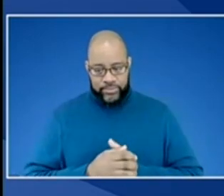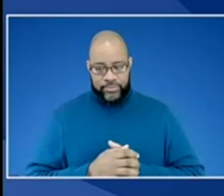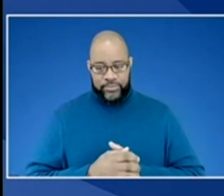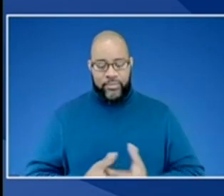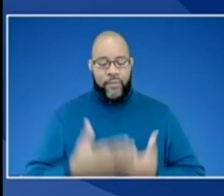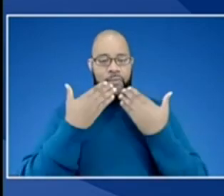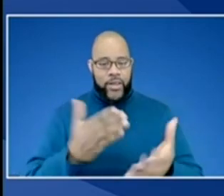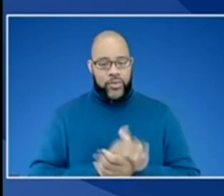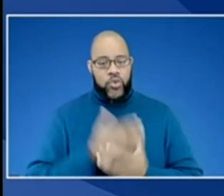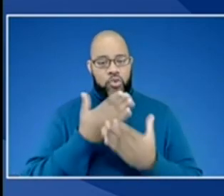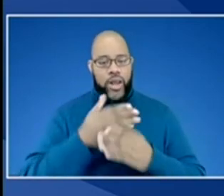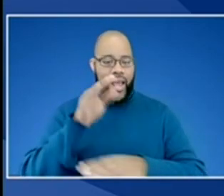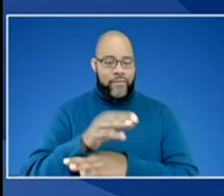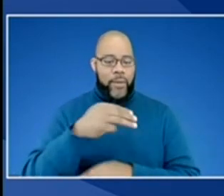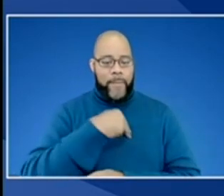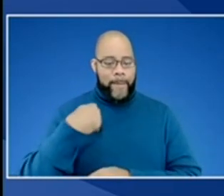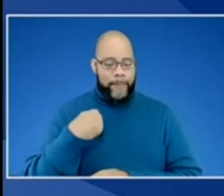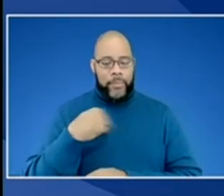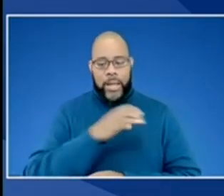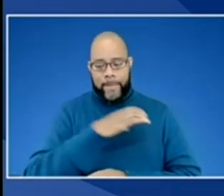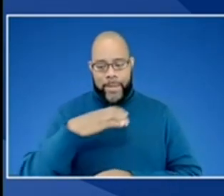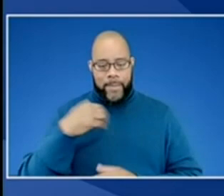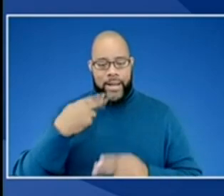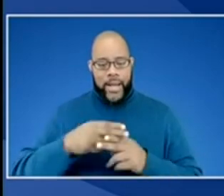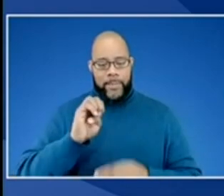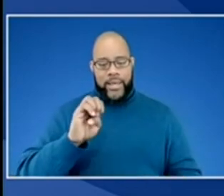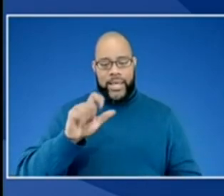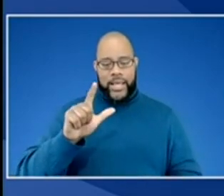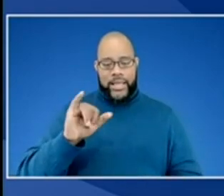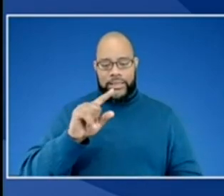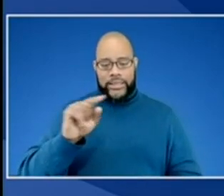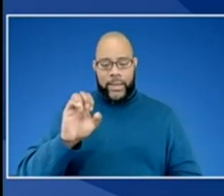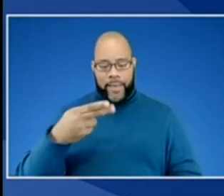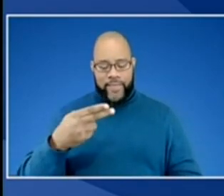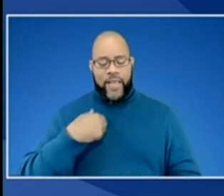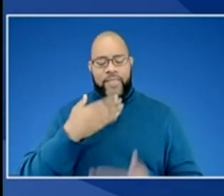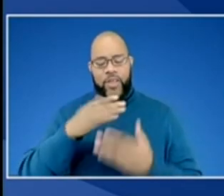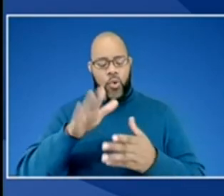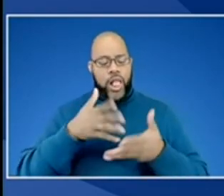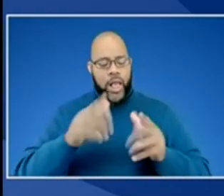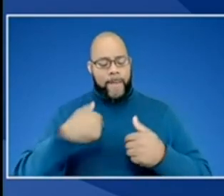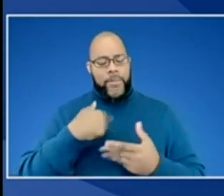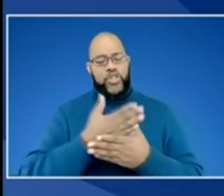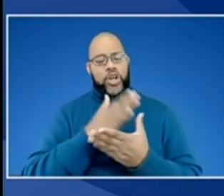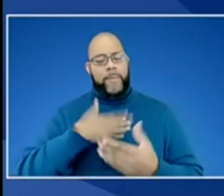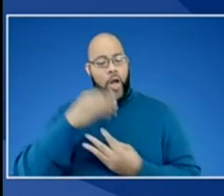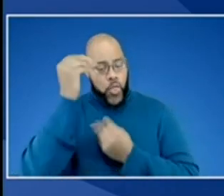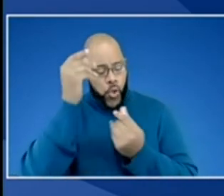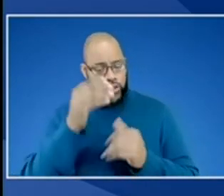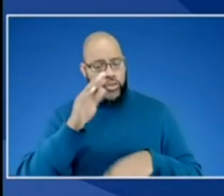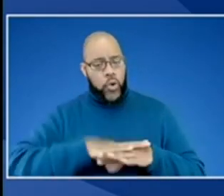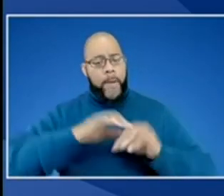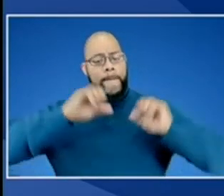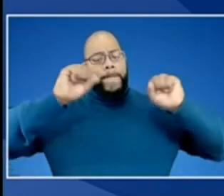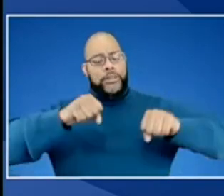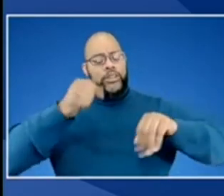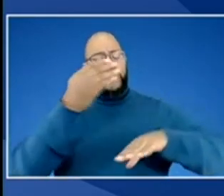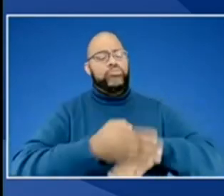Good afternoon, members of the committee. My name is Elizabeth, and I appreciate your allowing me to share my thoughts on potential improvements for individuals